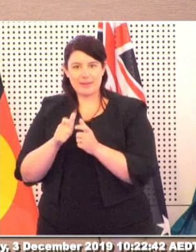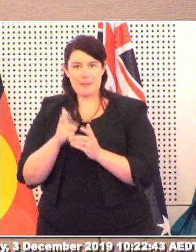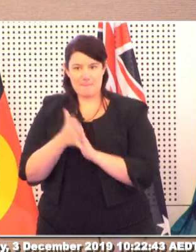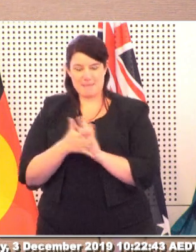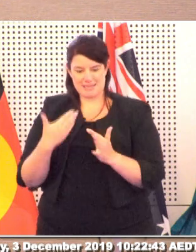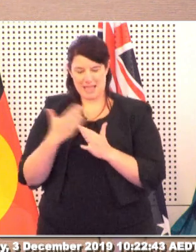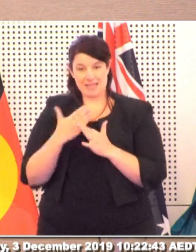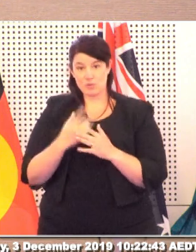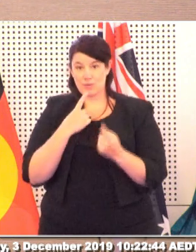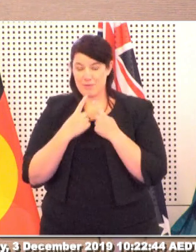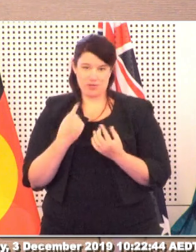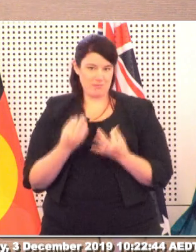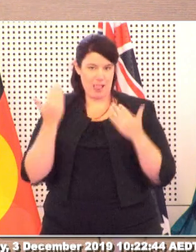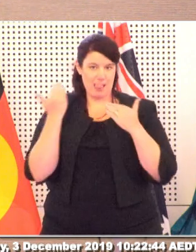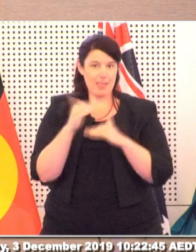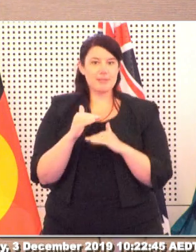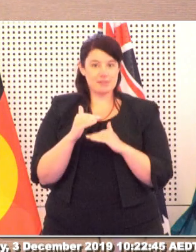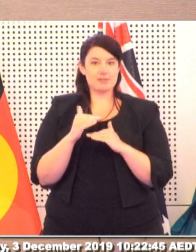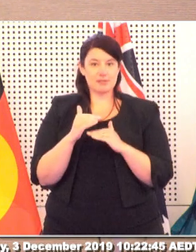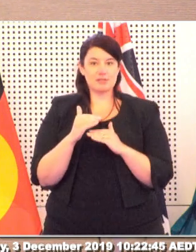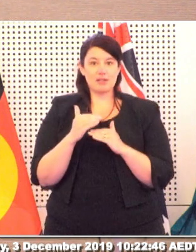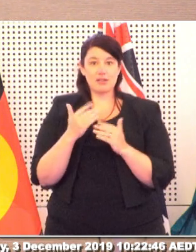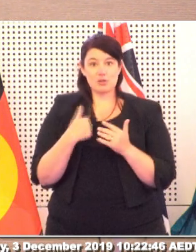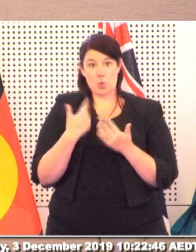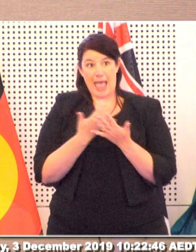to follow the numbers of people living.